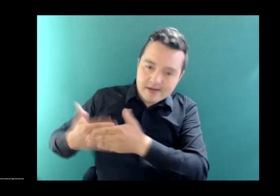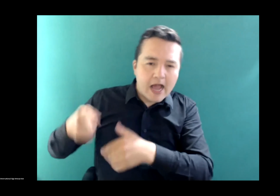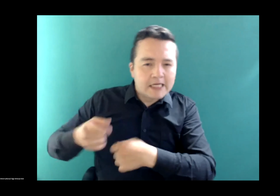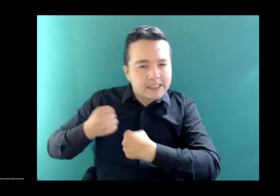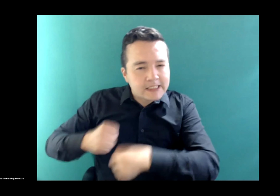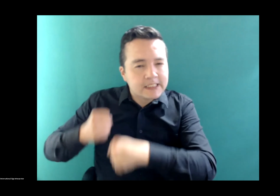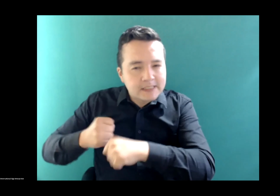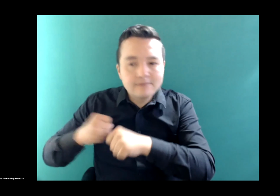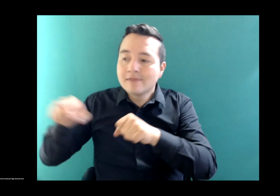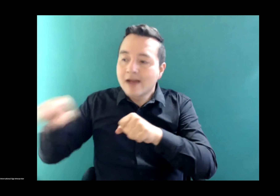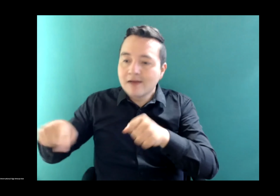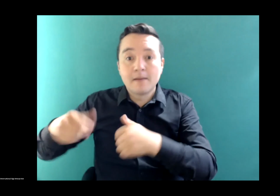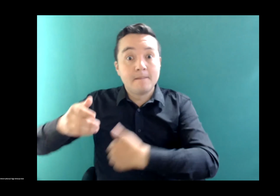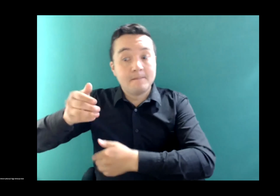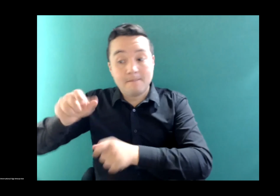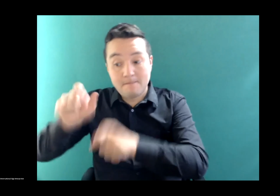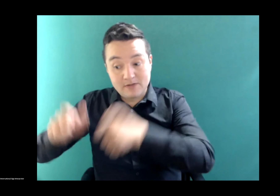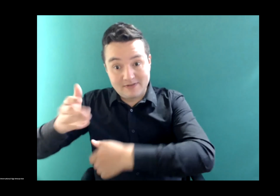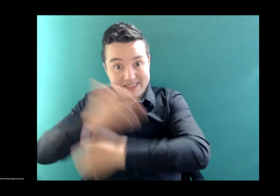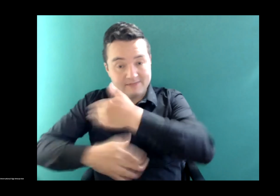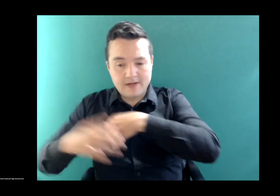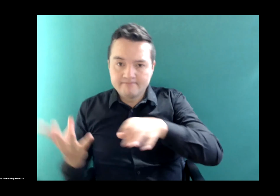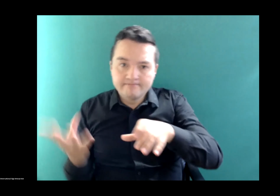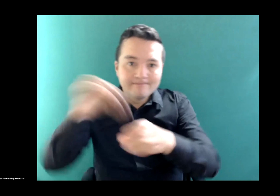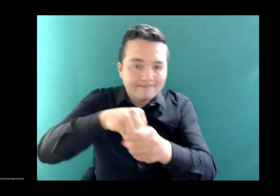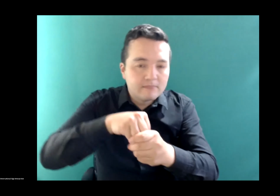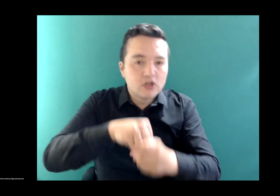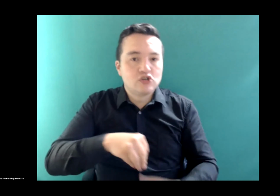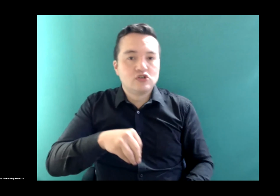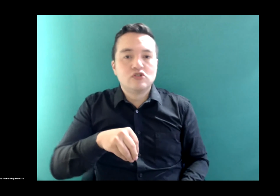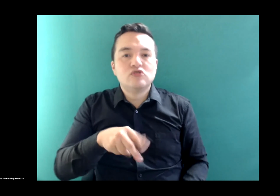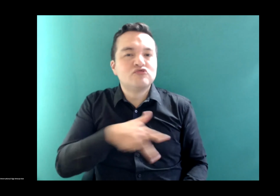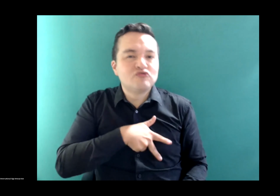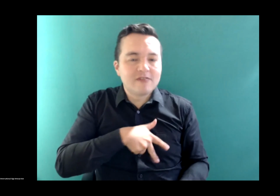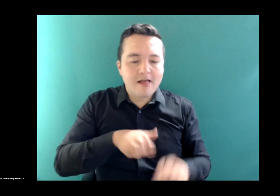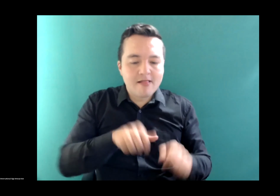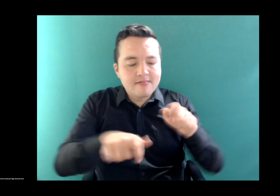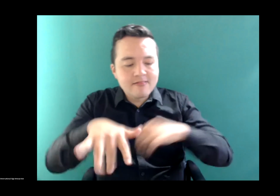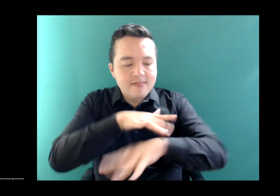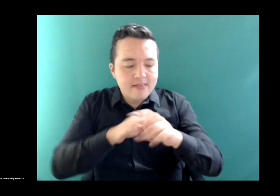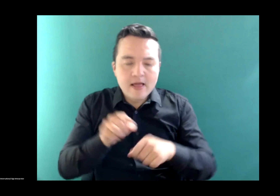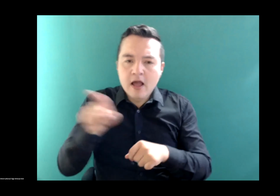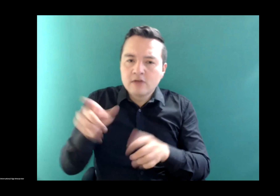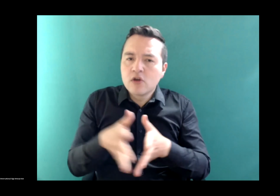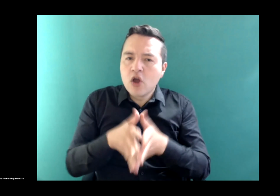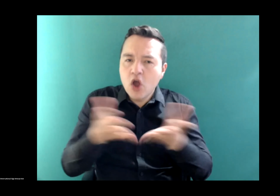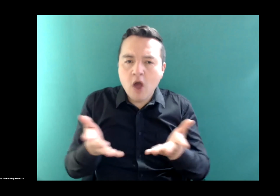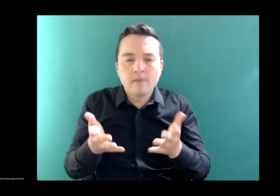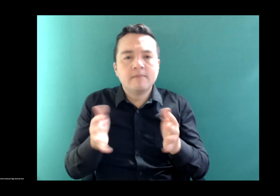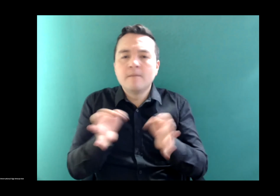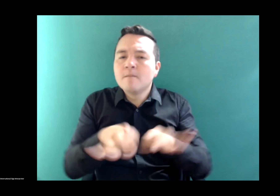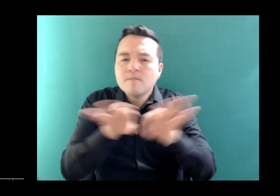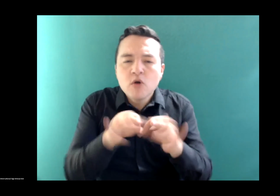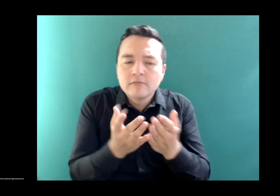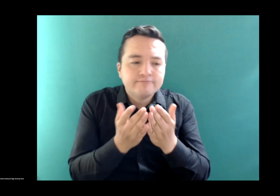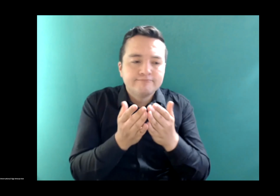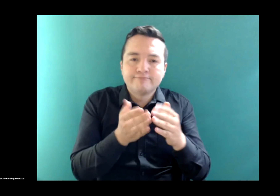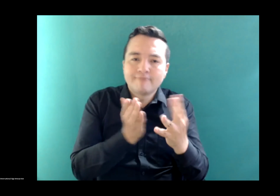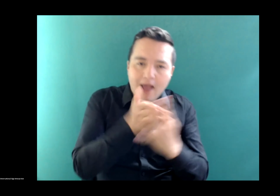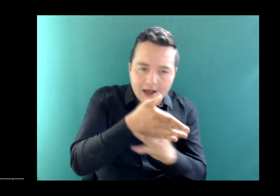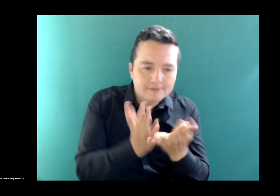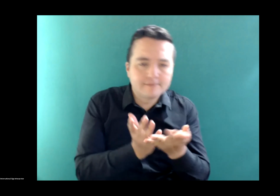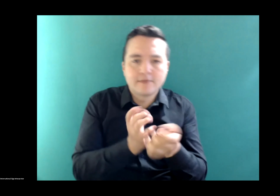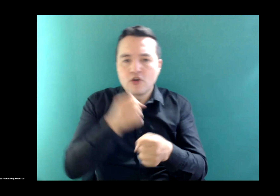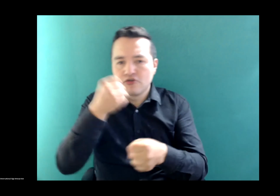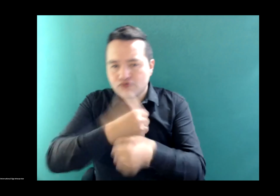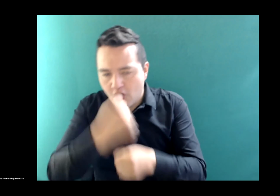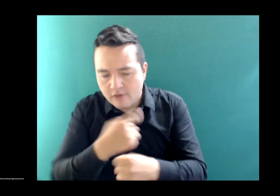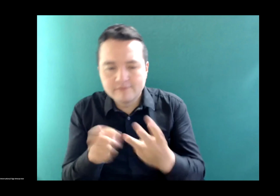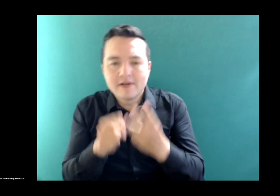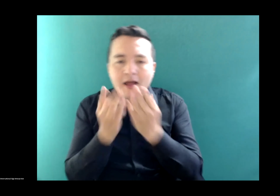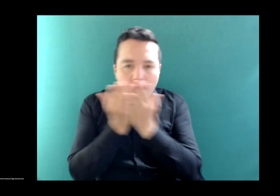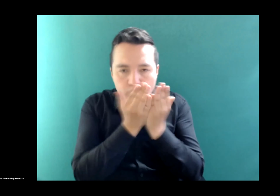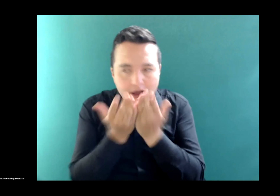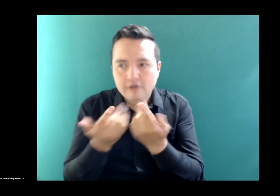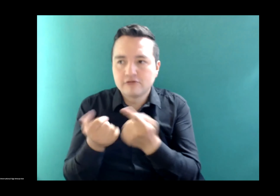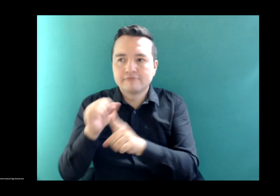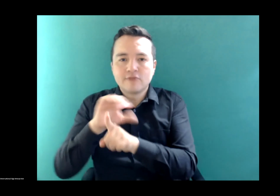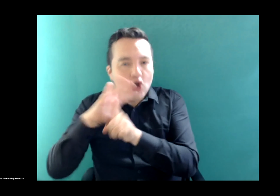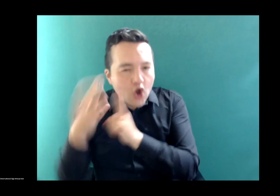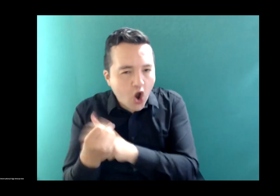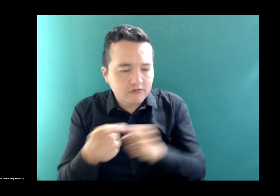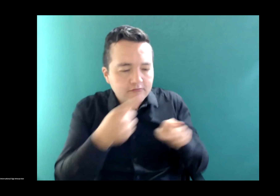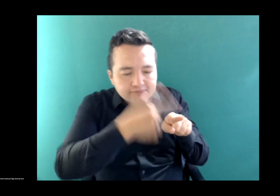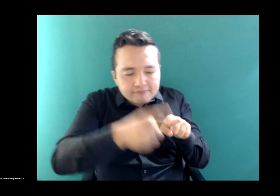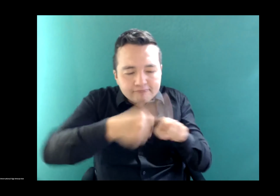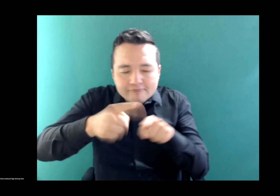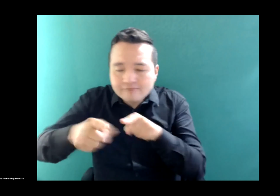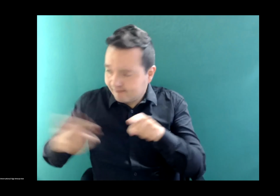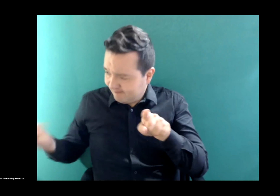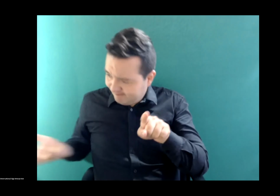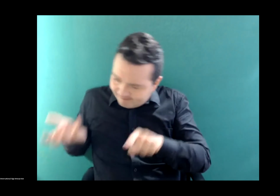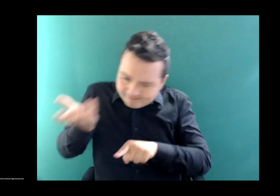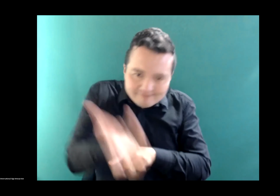I believe that the empowerment and the participation of the disability community was something really important because this happened in the last years.